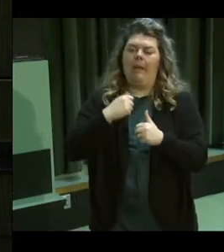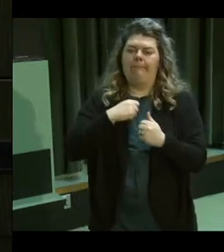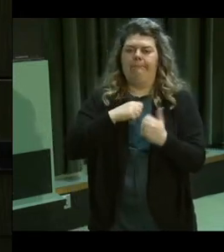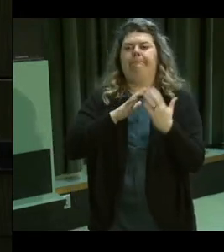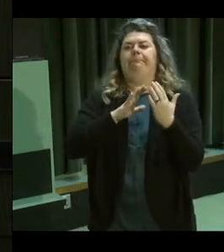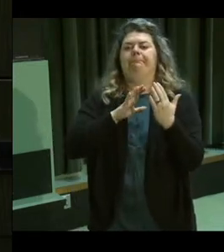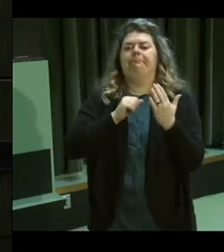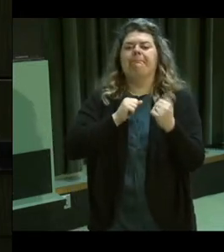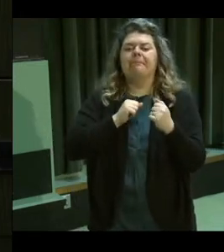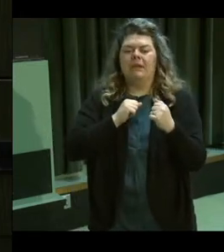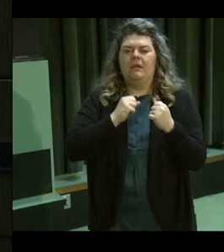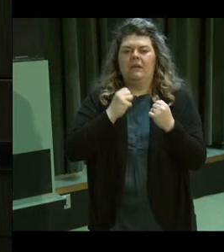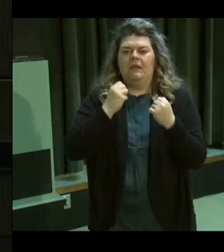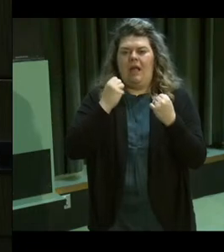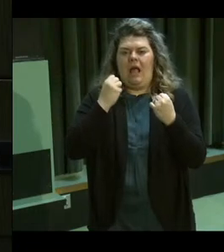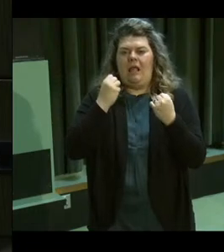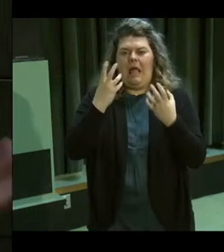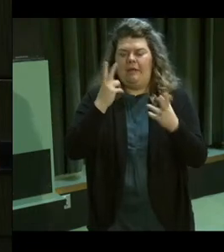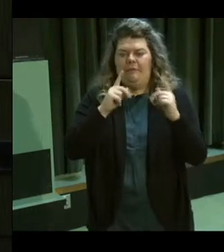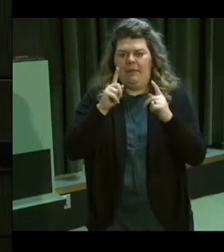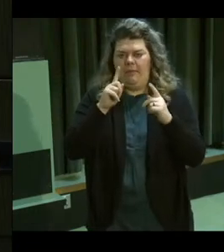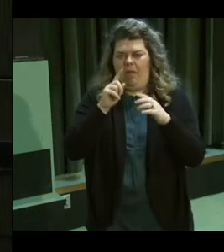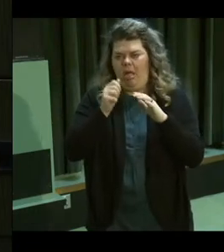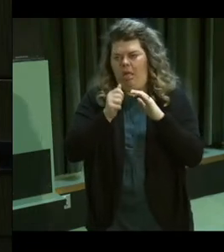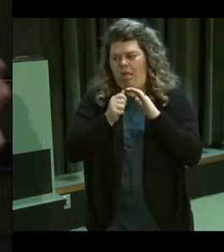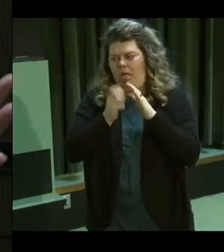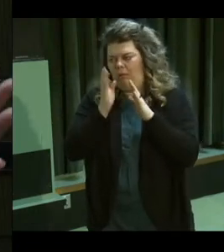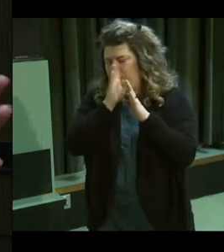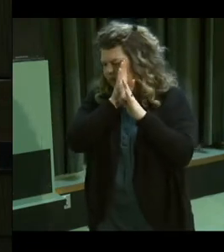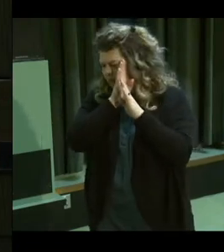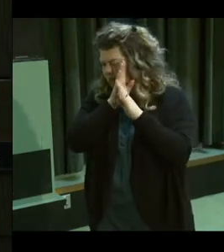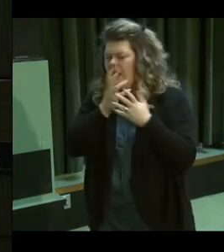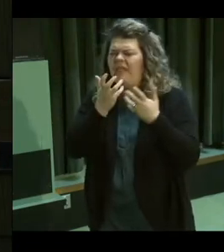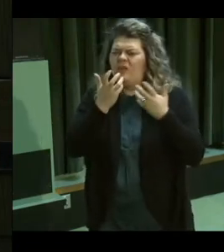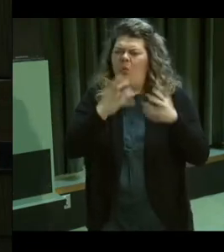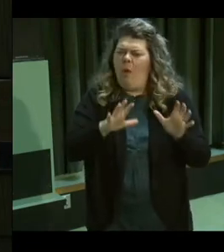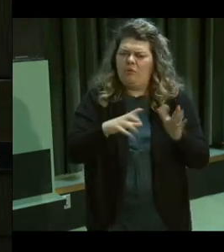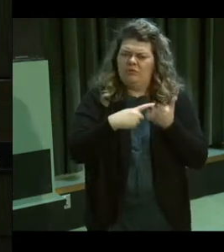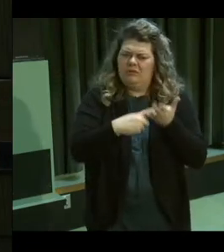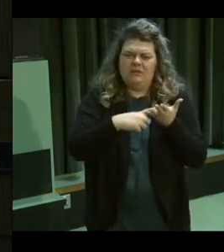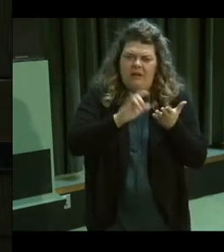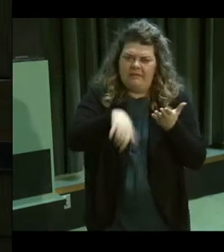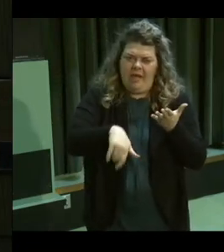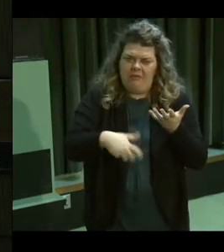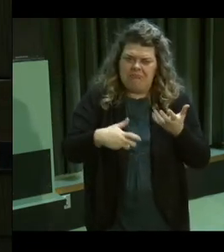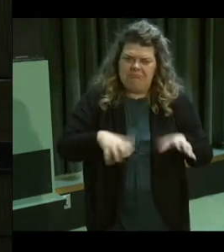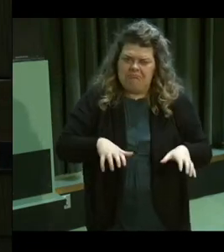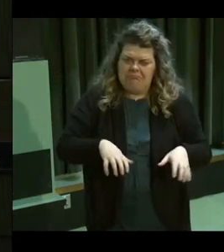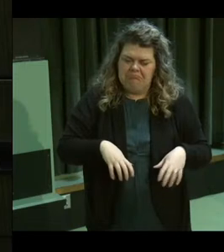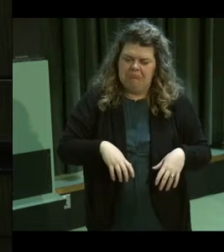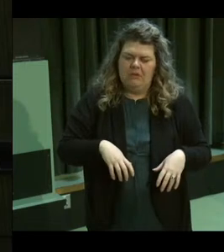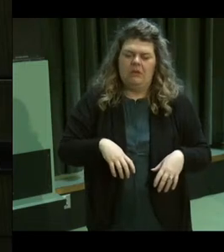everybody just puts their head